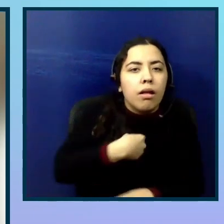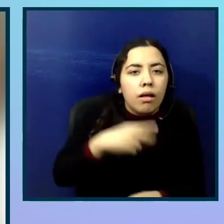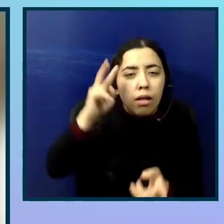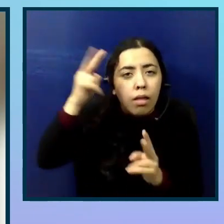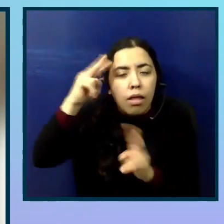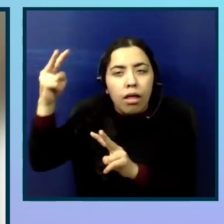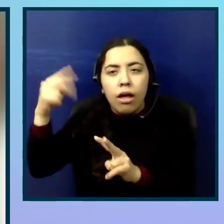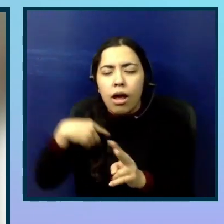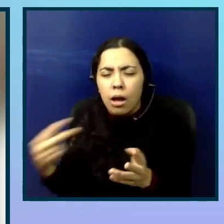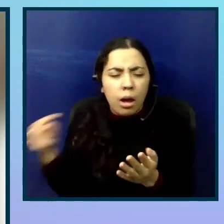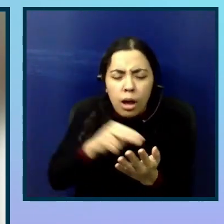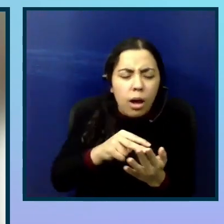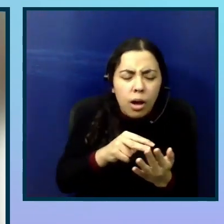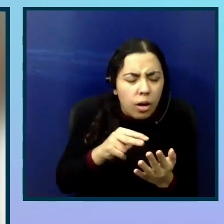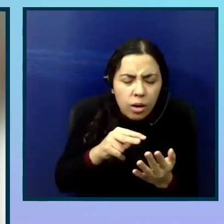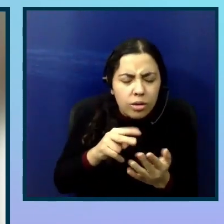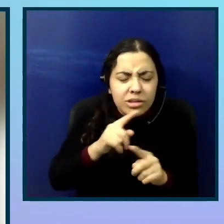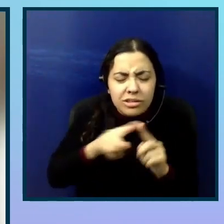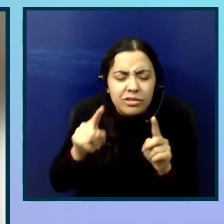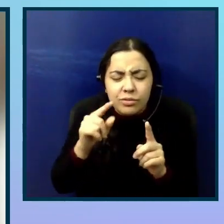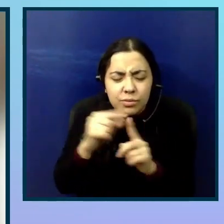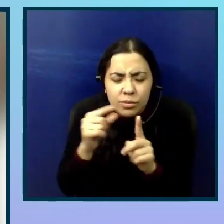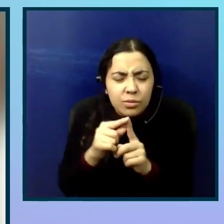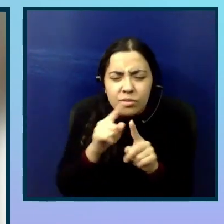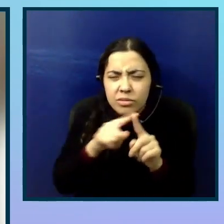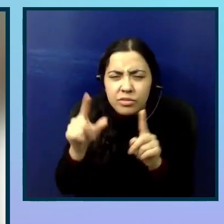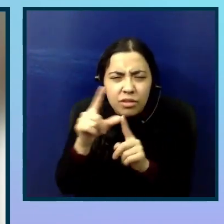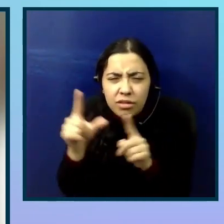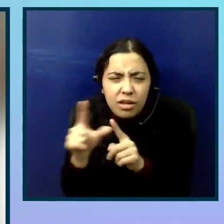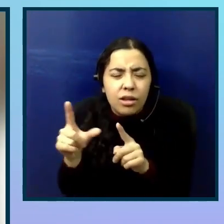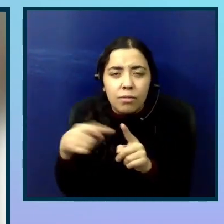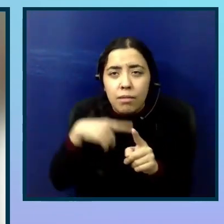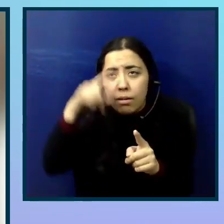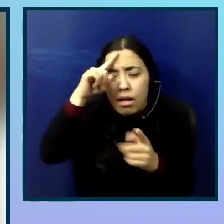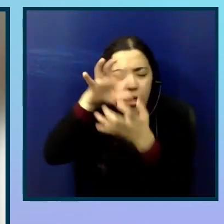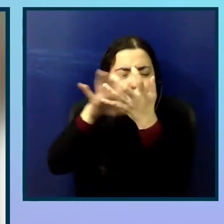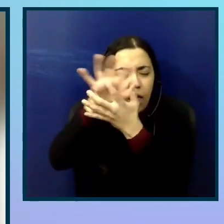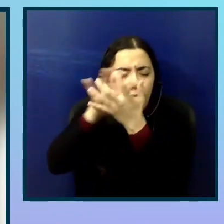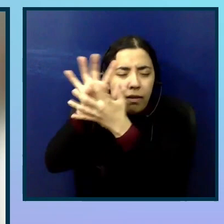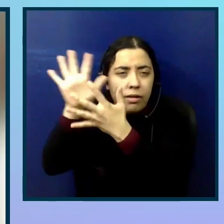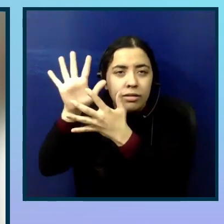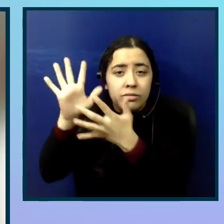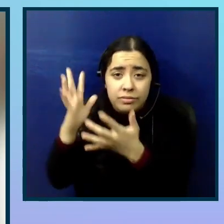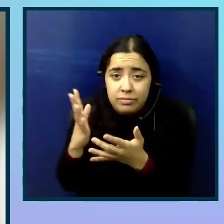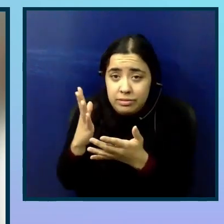For some reason my brain models things up and it plays, and some people with dyscalculia,